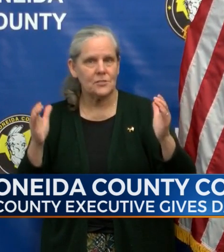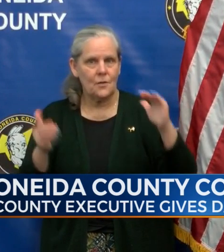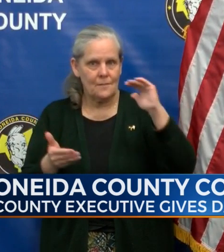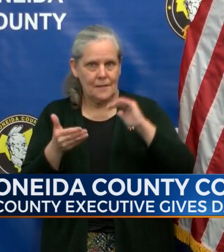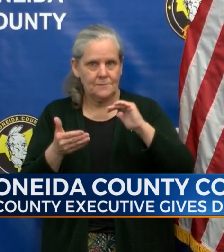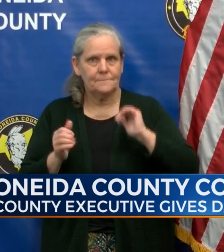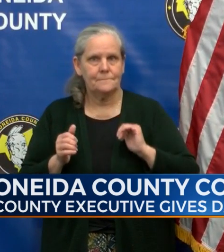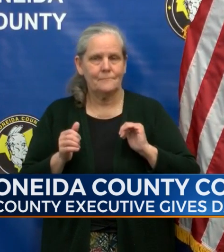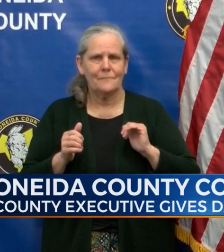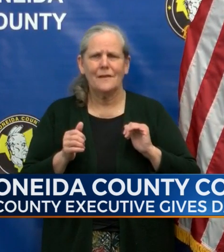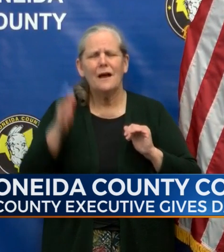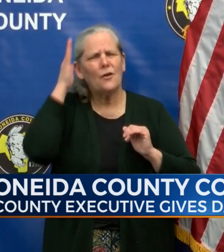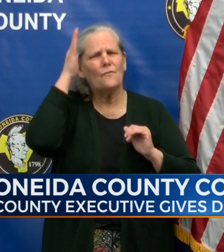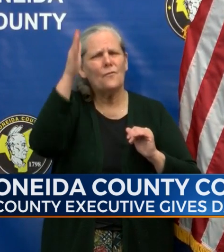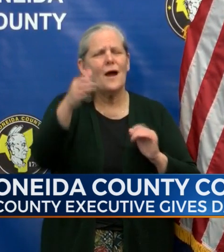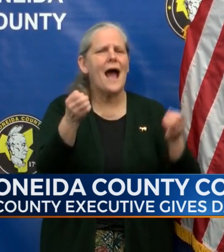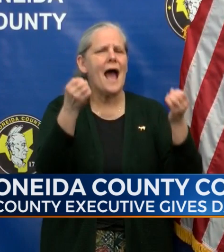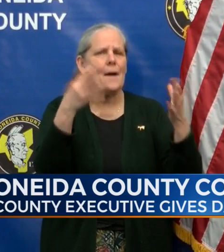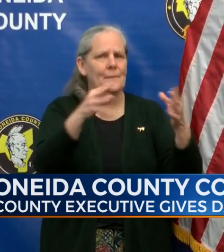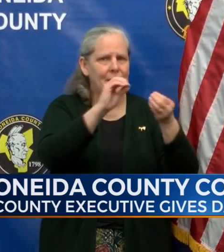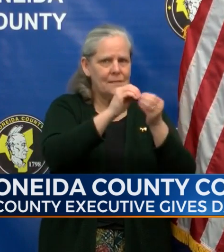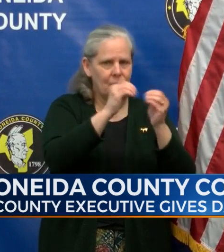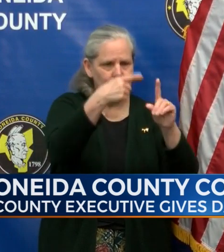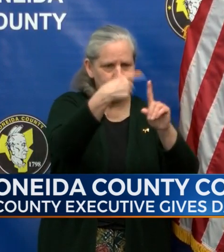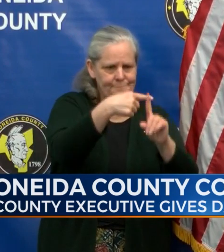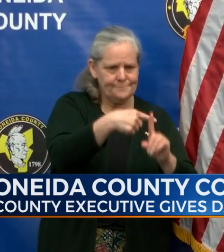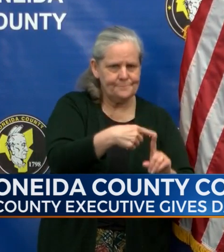and aging and chronic care: 315-798-5439 (8:30 a.m. to 6